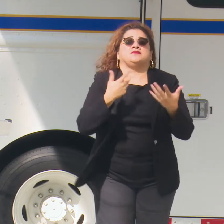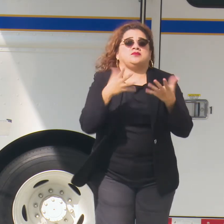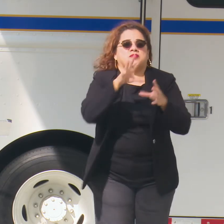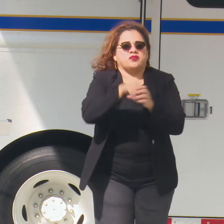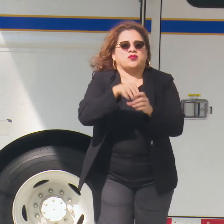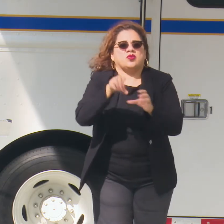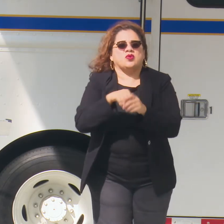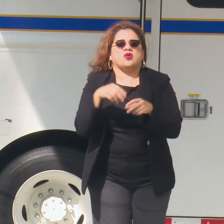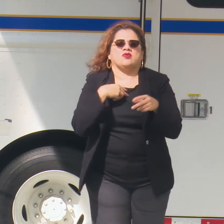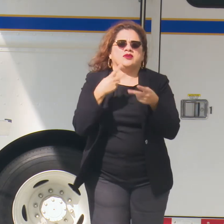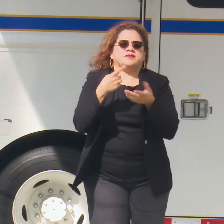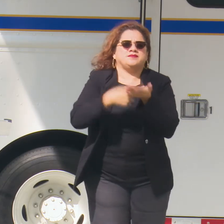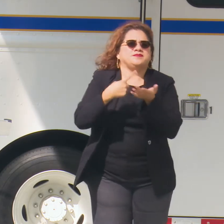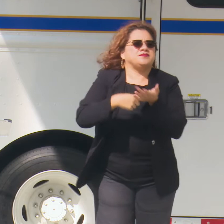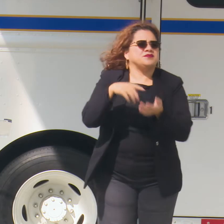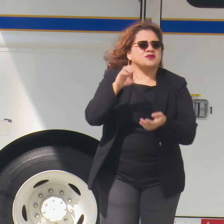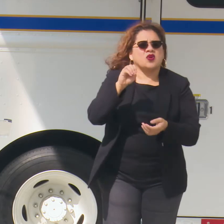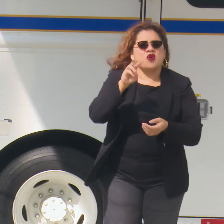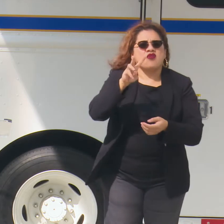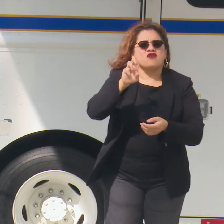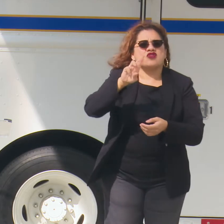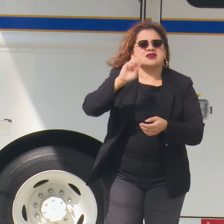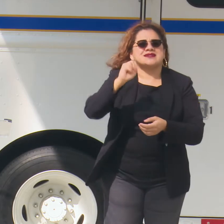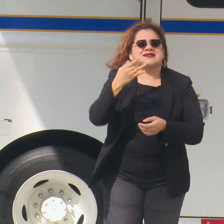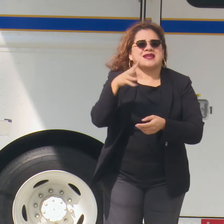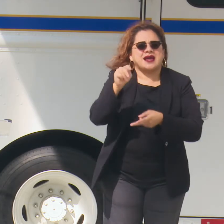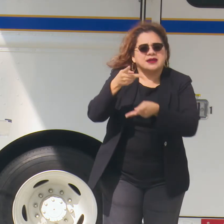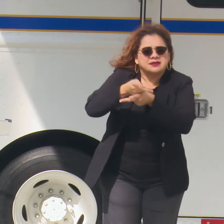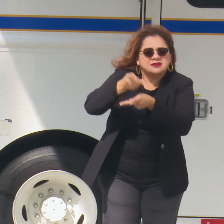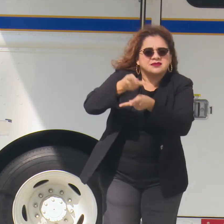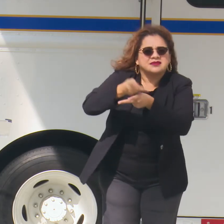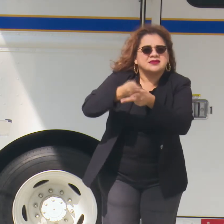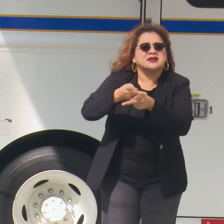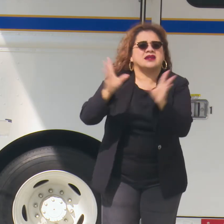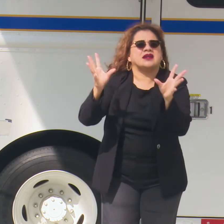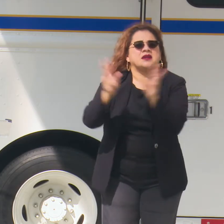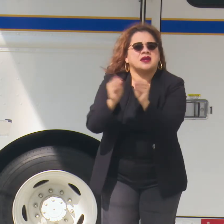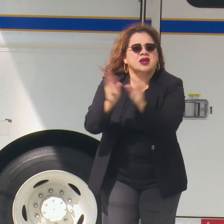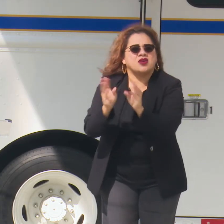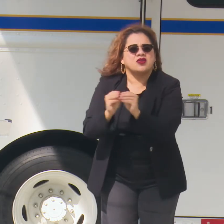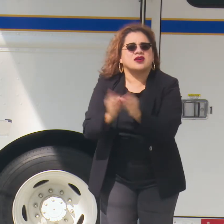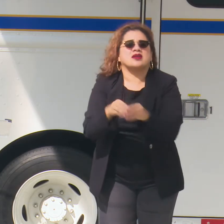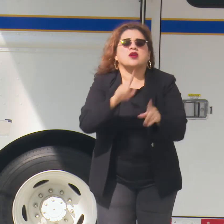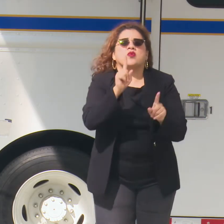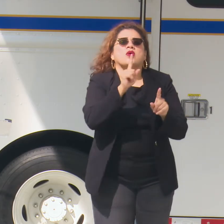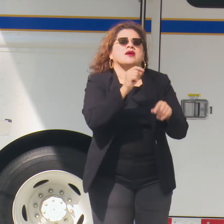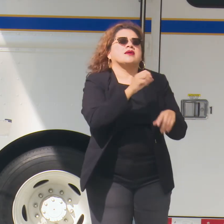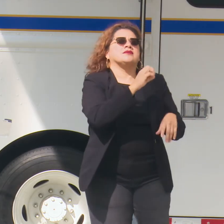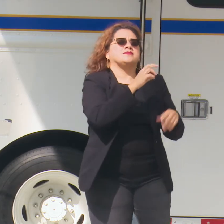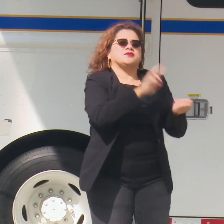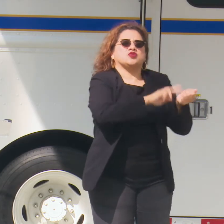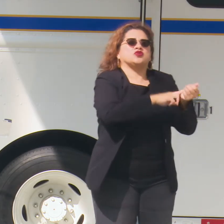one of which was on skilled nursing facilities, another on tracing and contact tracing and testing, and a third which was on the